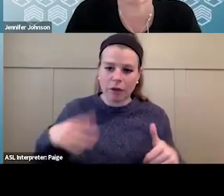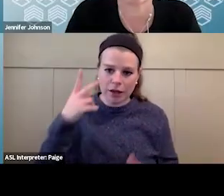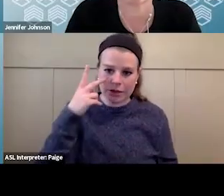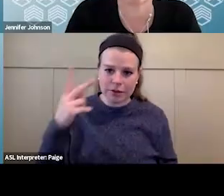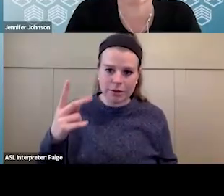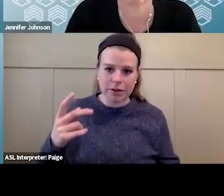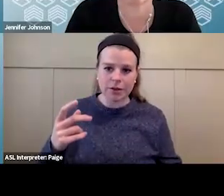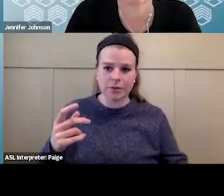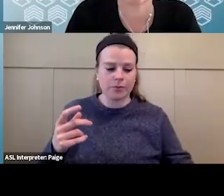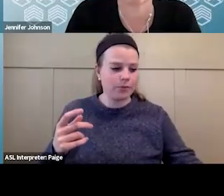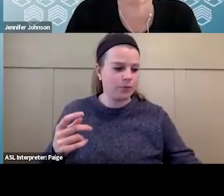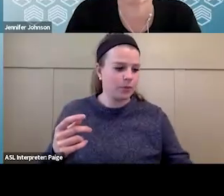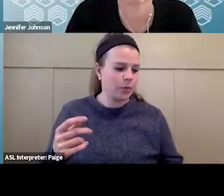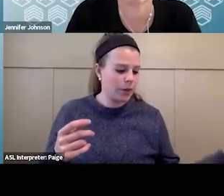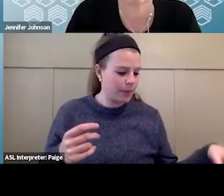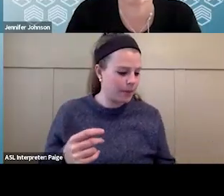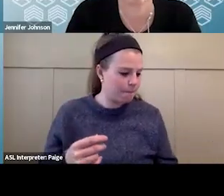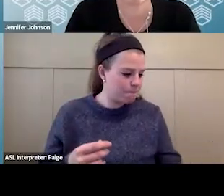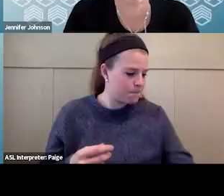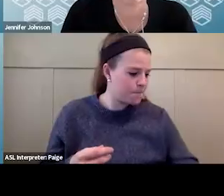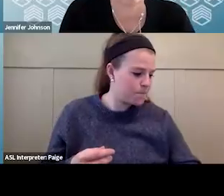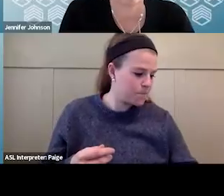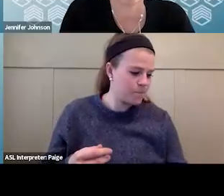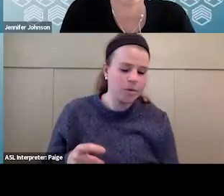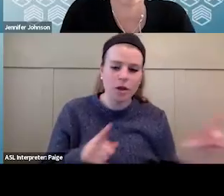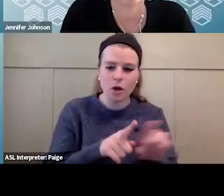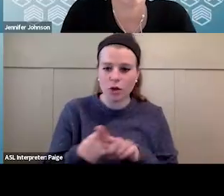And, uh, we also have a certificate of webinar attendance.